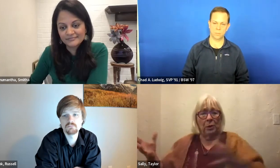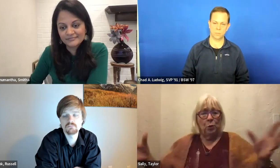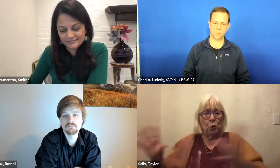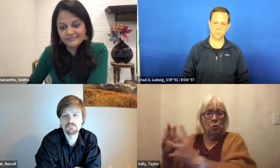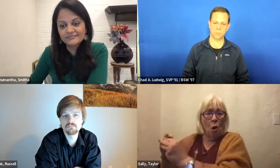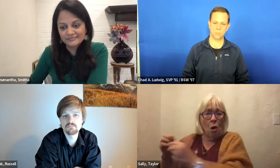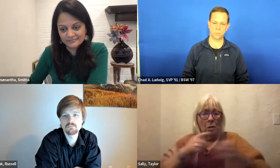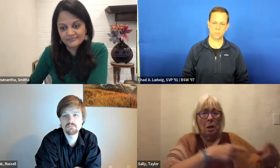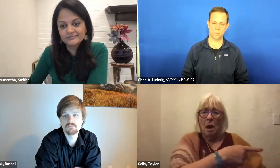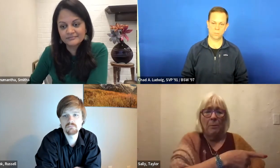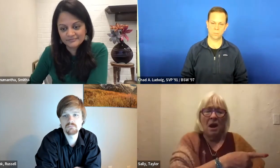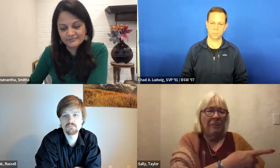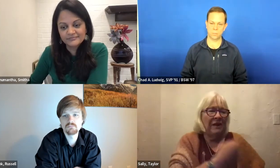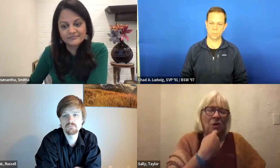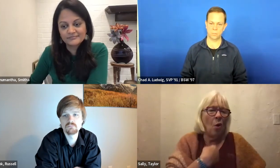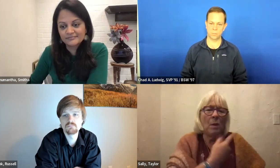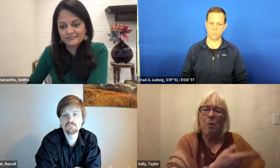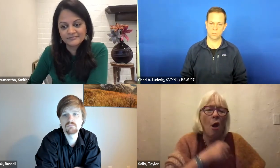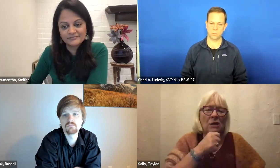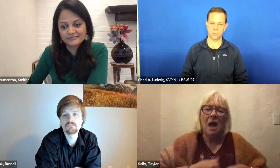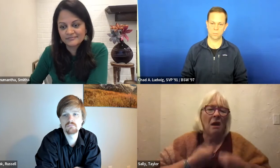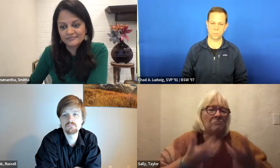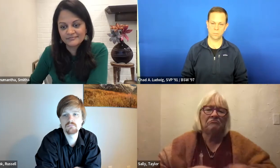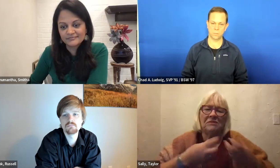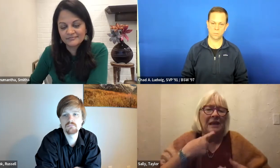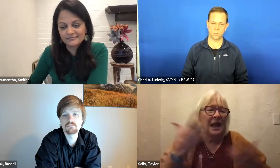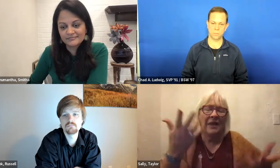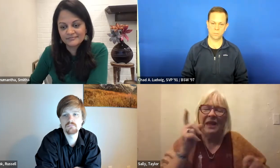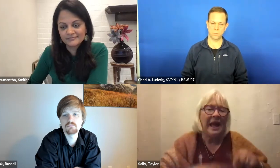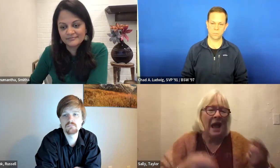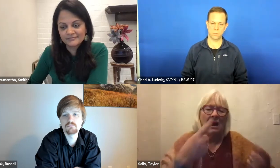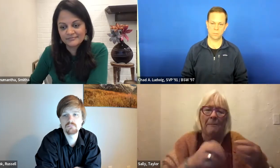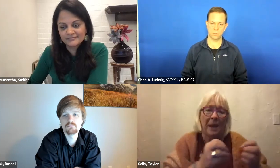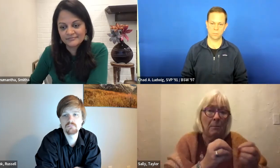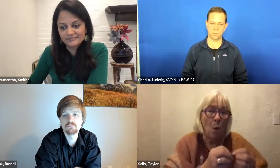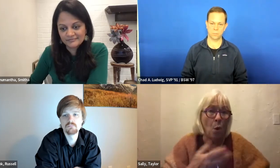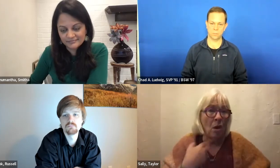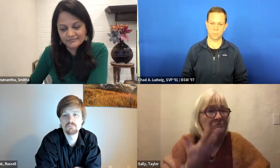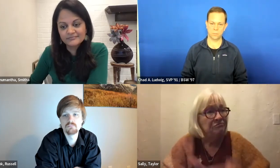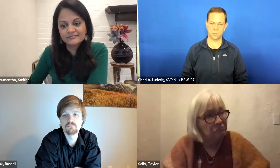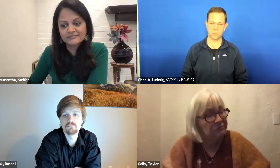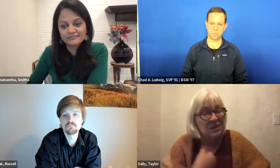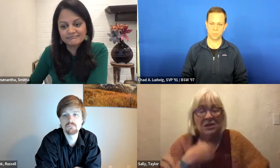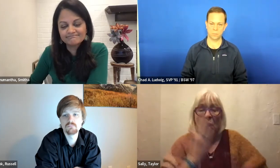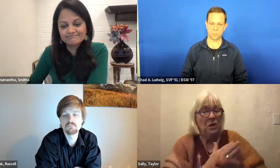and then in the other room, we would have the caregivers, and we would have to have separate meetings, and they came and told me that Paul